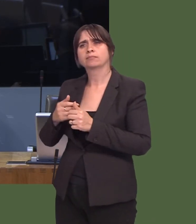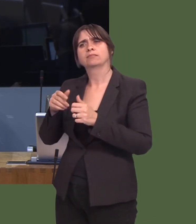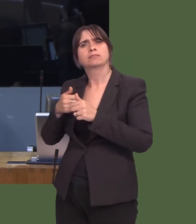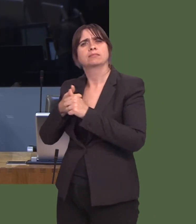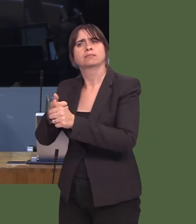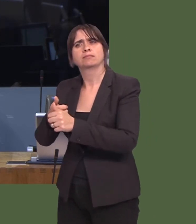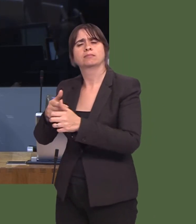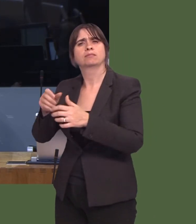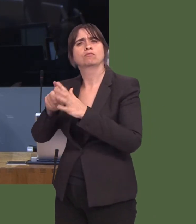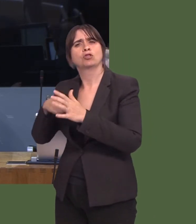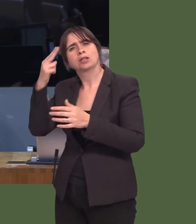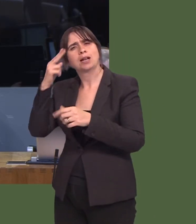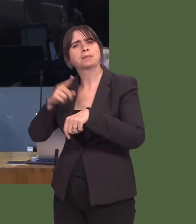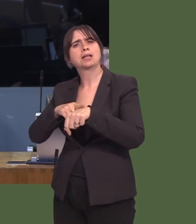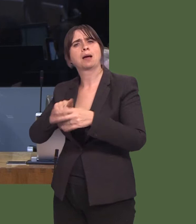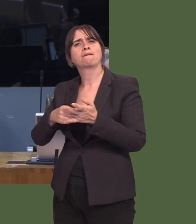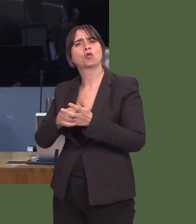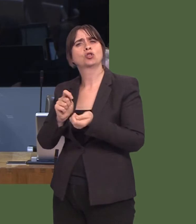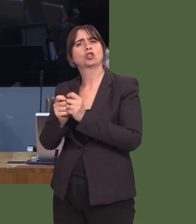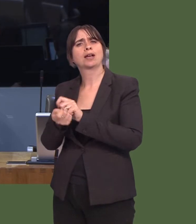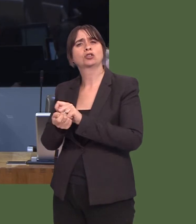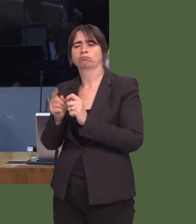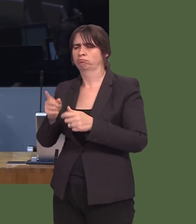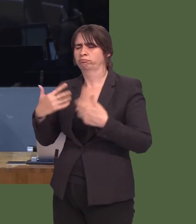and is doing excellent work in pressing for improvements in mental health services.